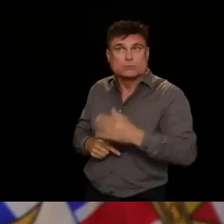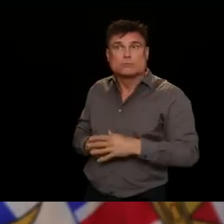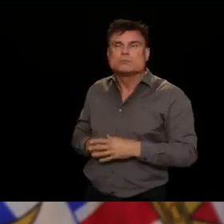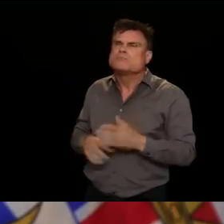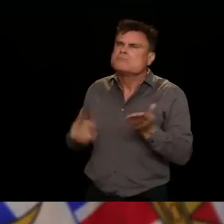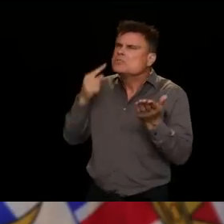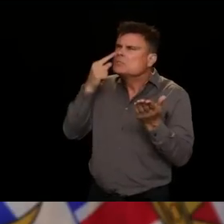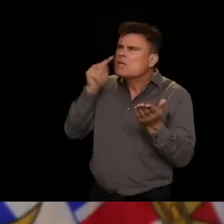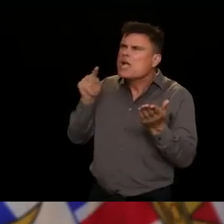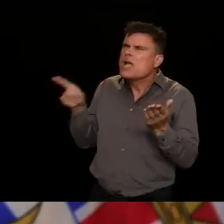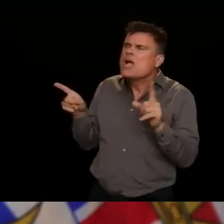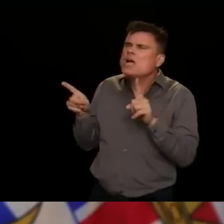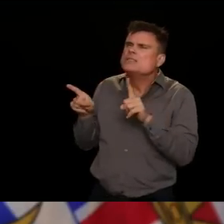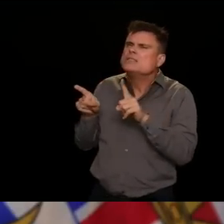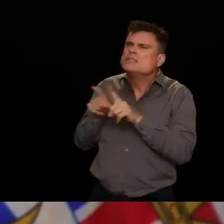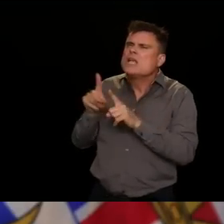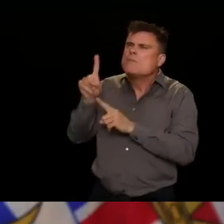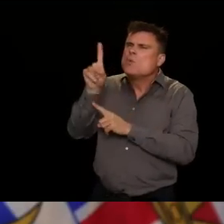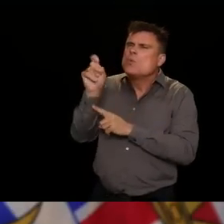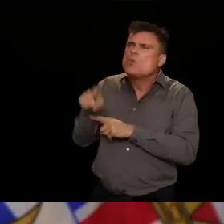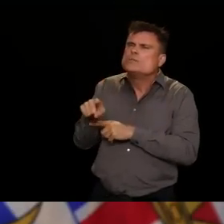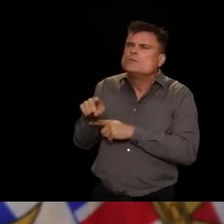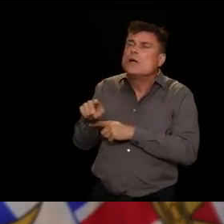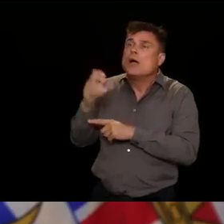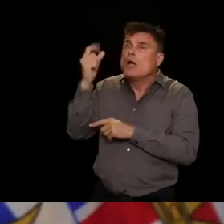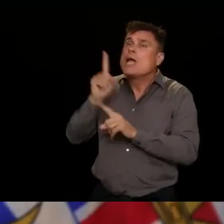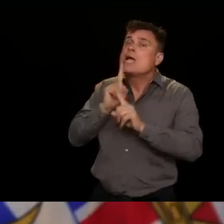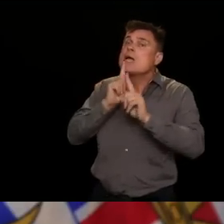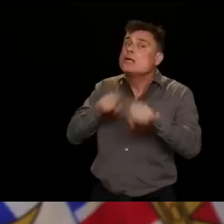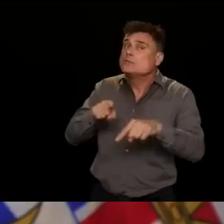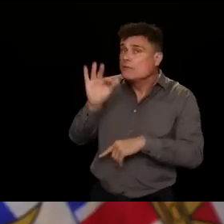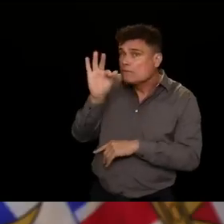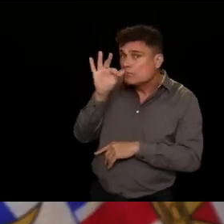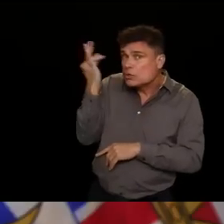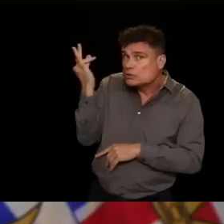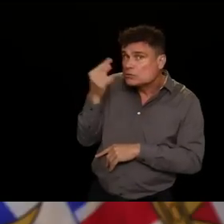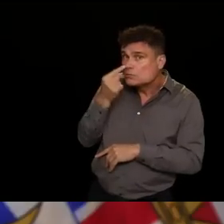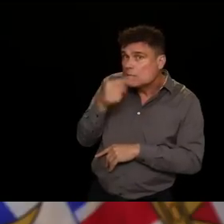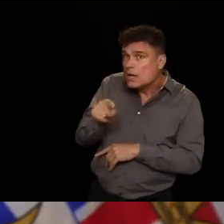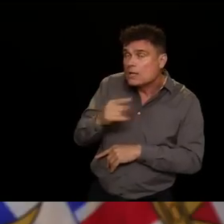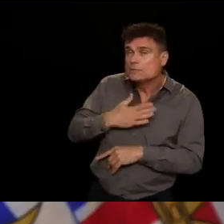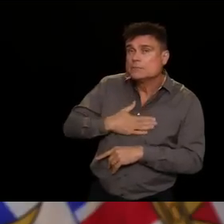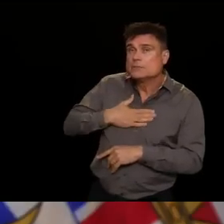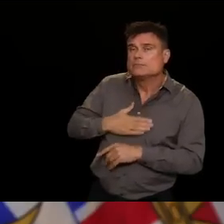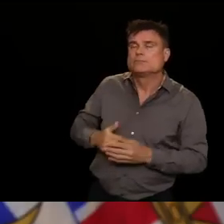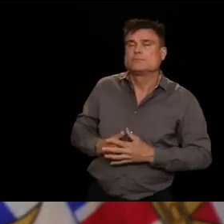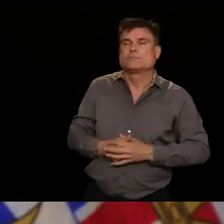My follow-up is for my colleague